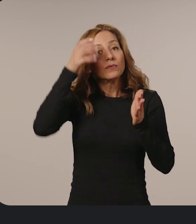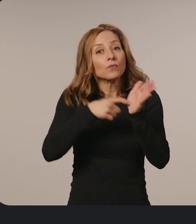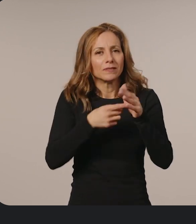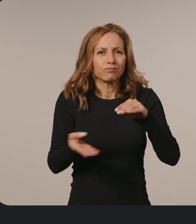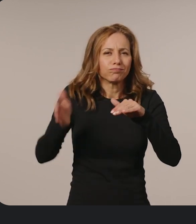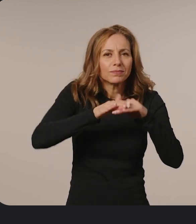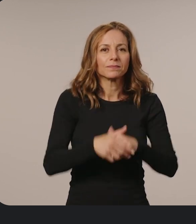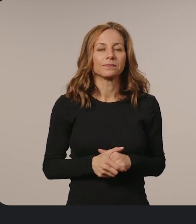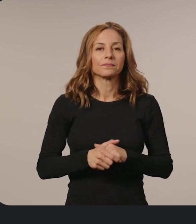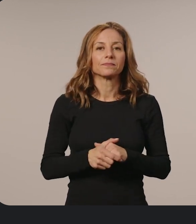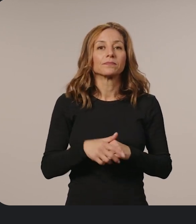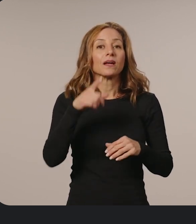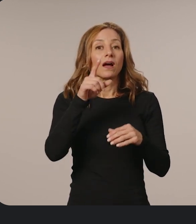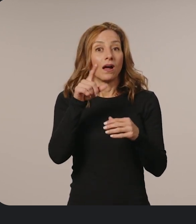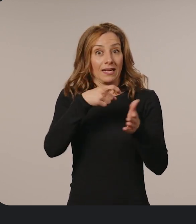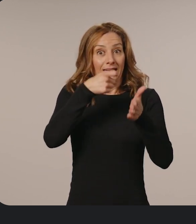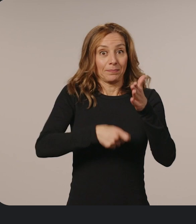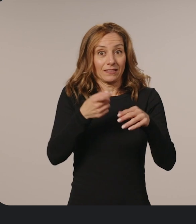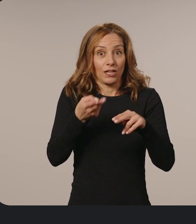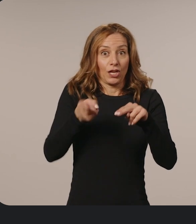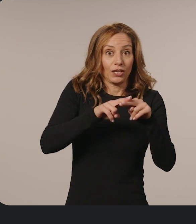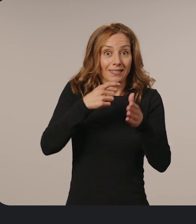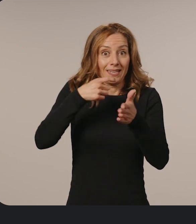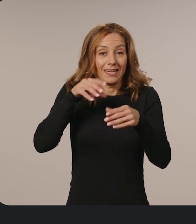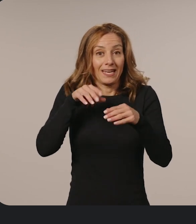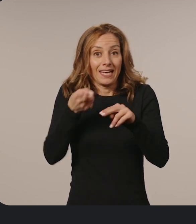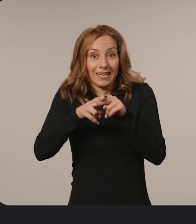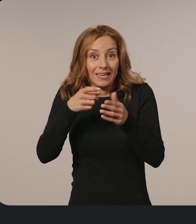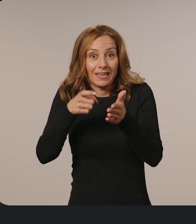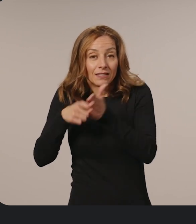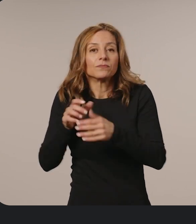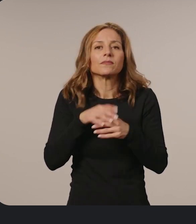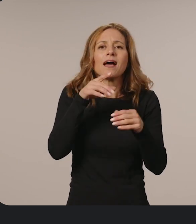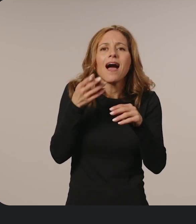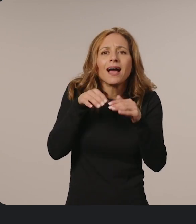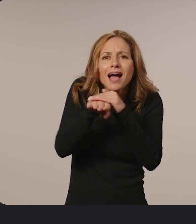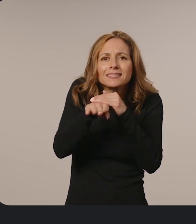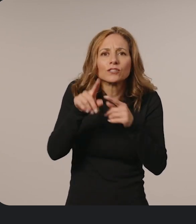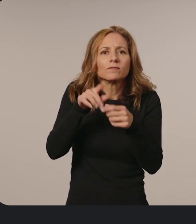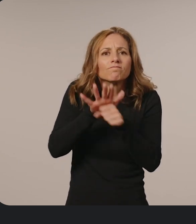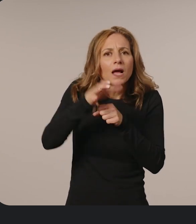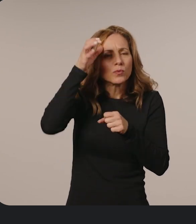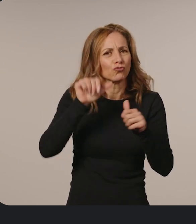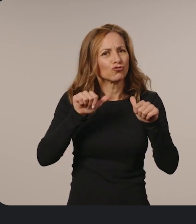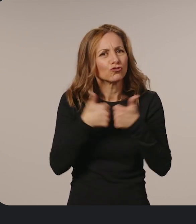Getting access to the sufficient compute is challenging. This necessitates the need for model optimization and compression.